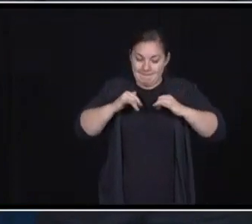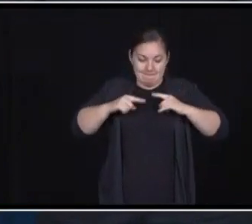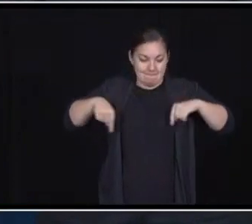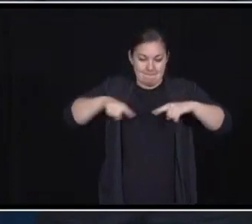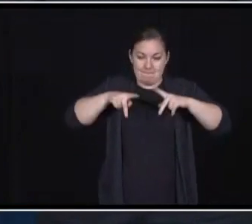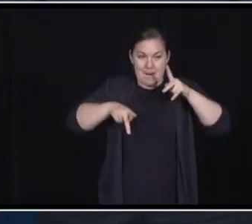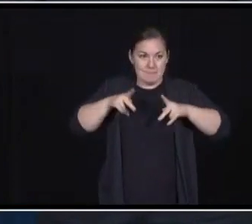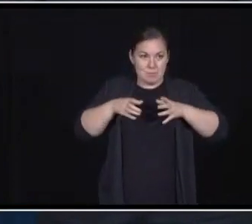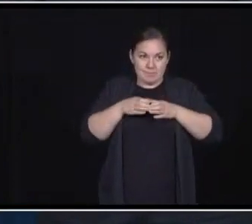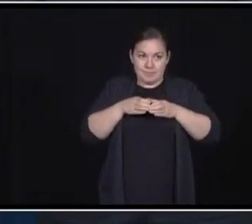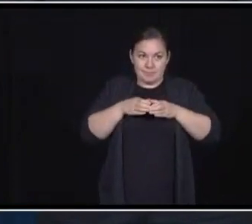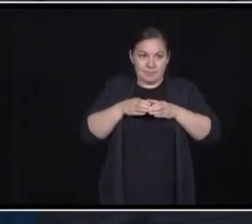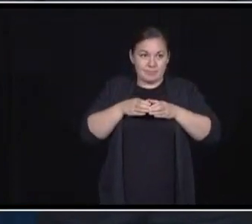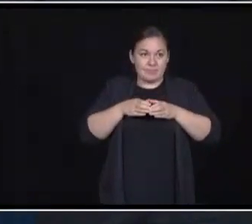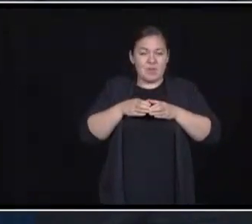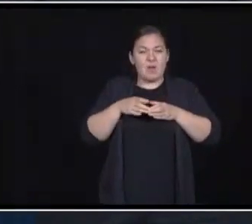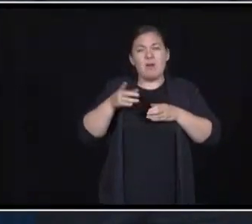Did we want you to tighten the circle?